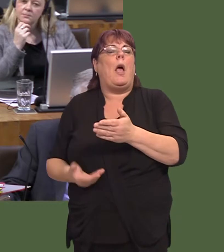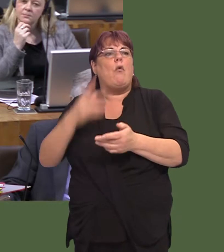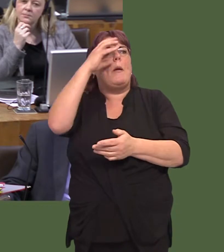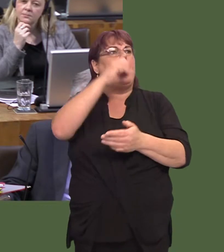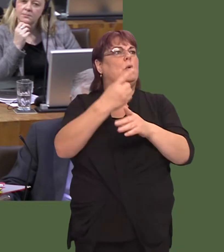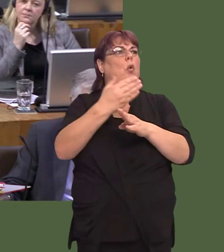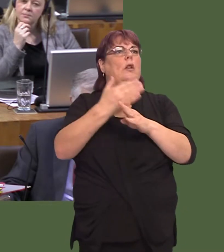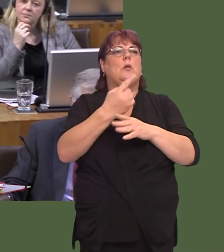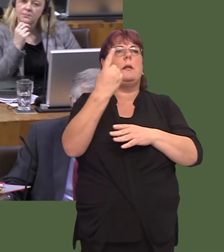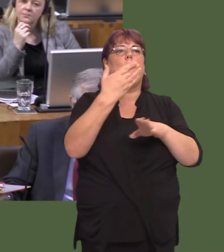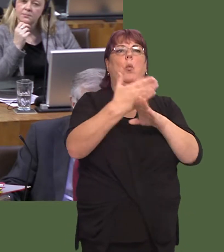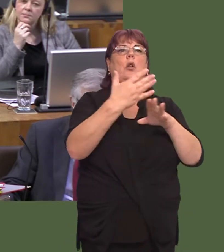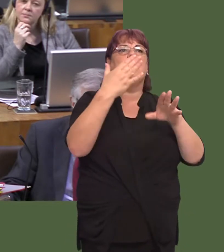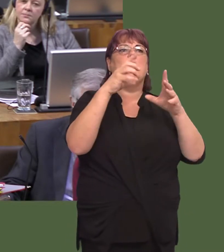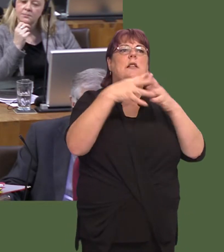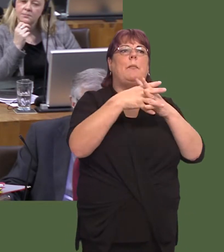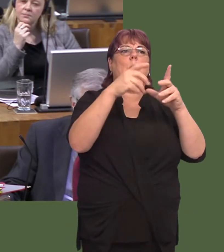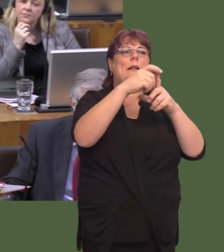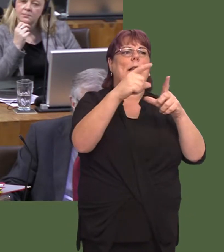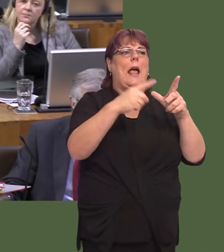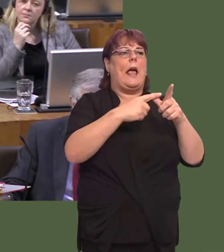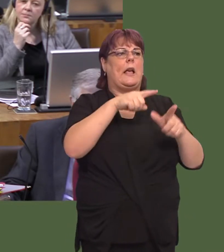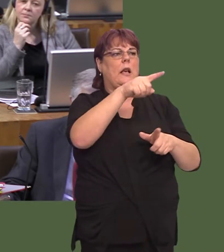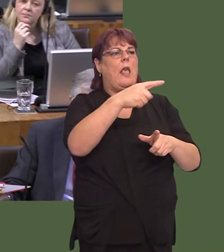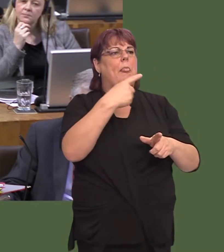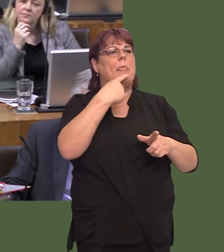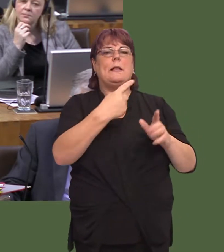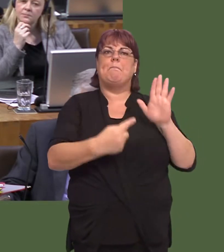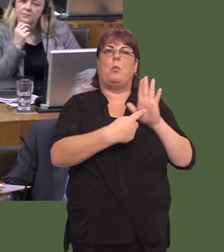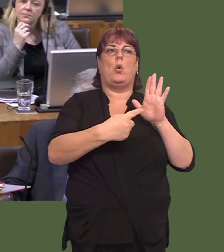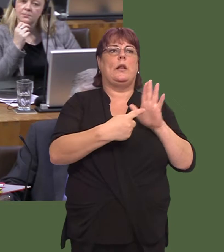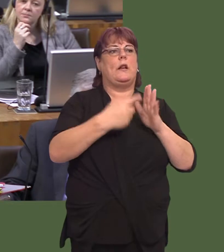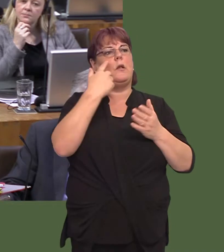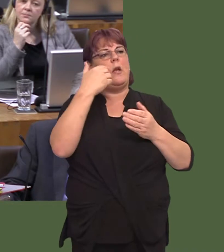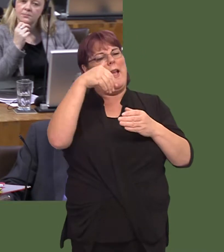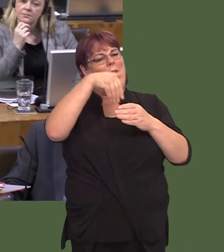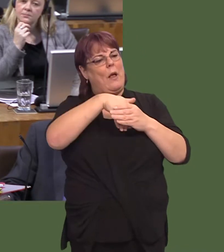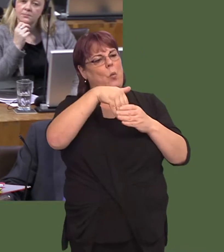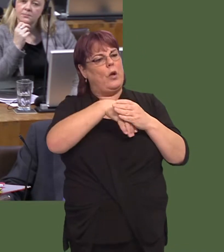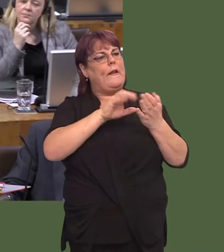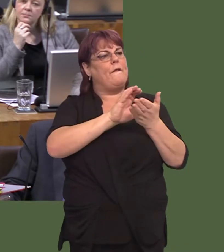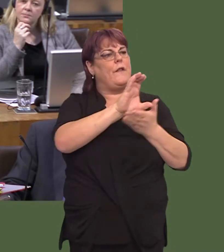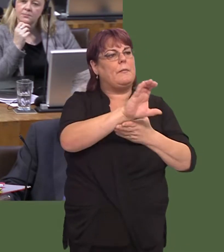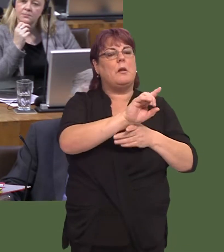At that time, the focus was on securing inward investment, and after LG, nothing else big came in anyway.